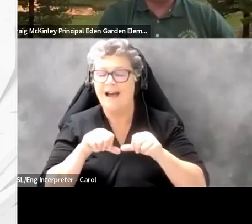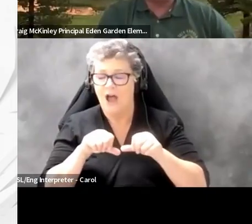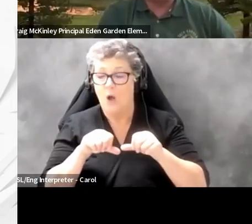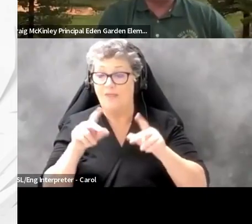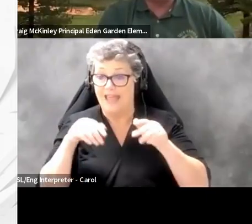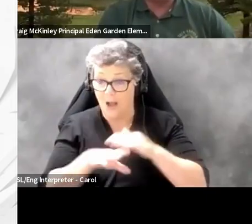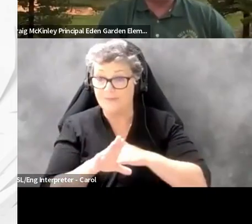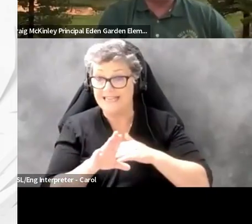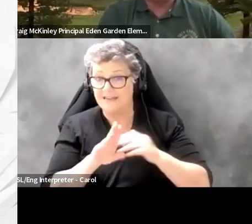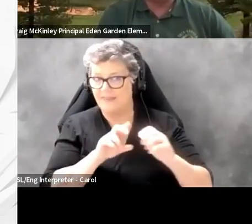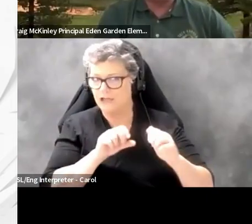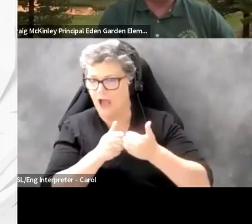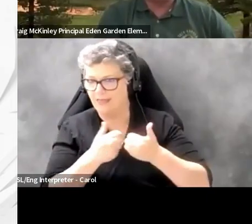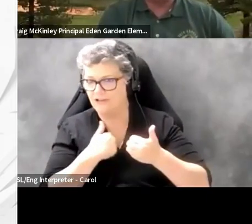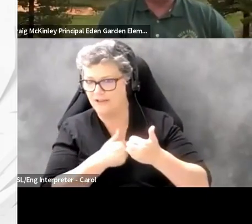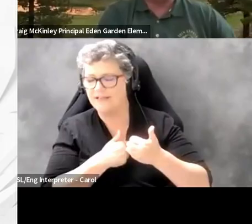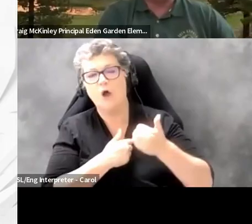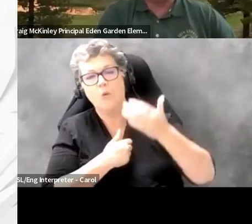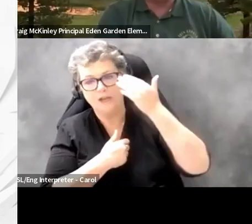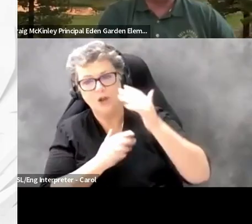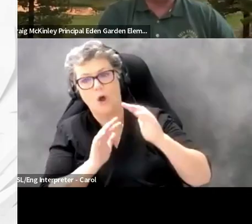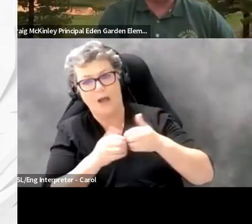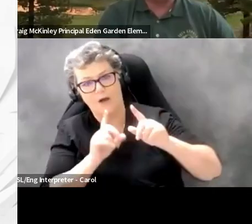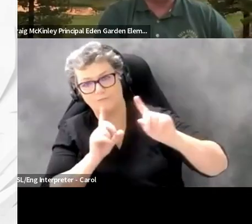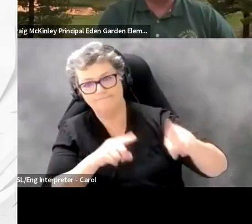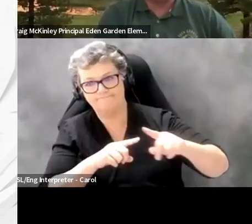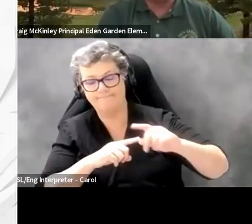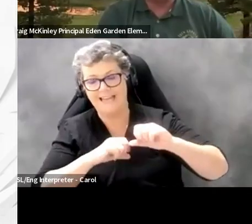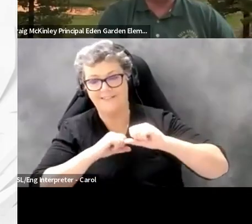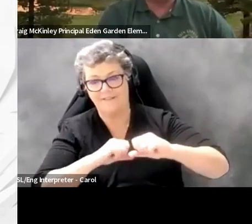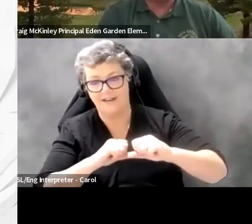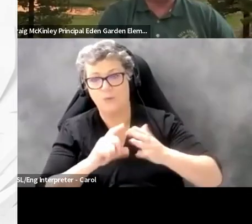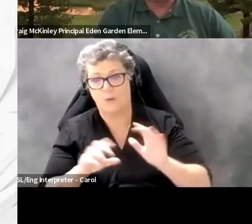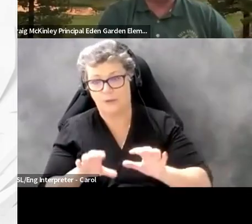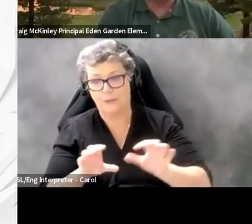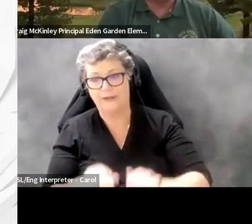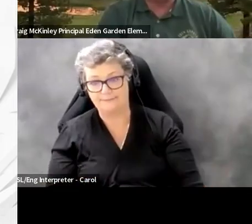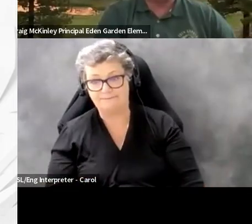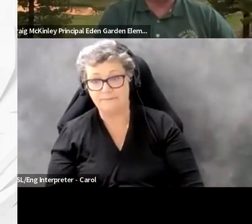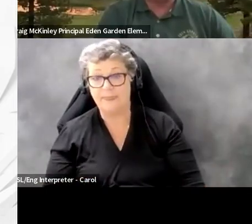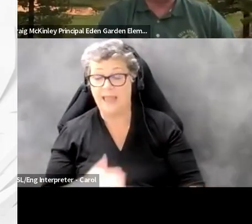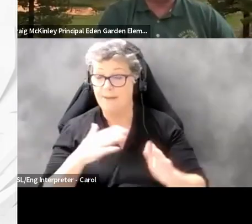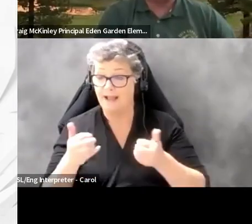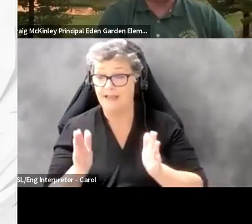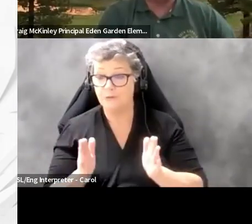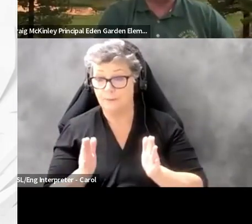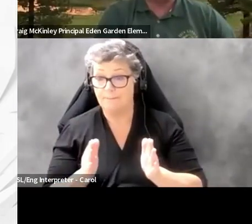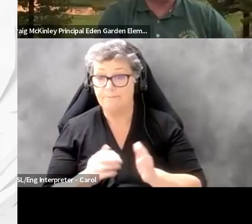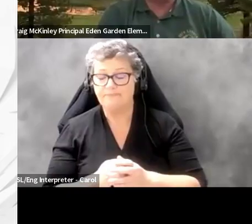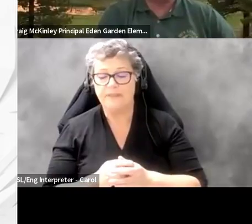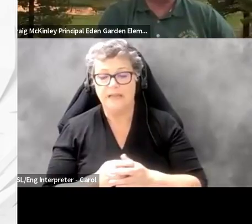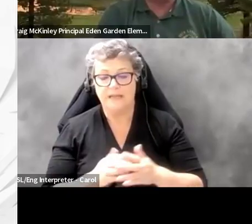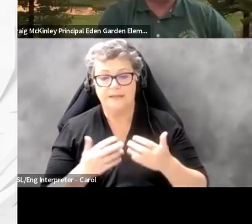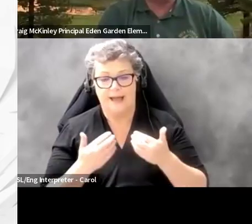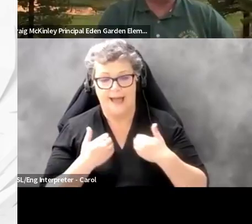us a little challenge we know how to defend what it is we're doing. In my classroom I have stuff